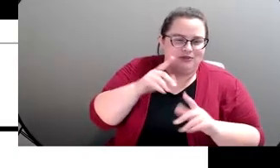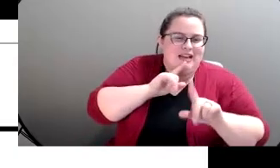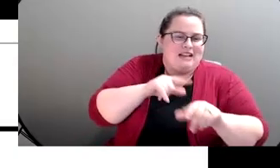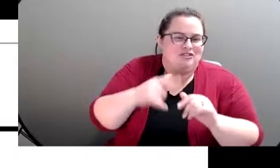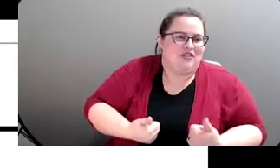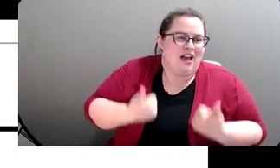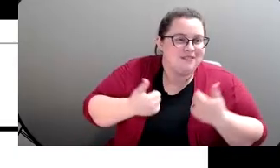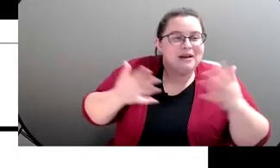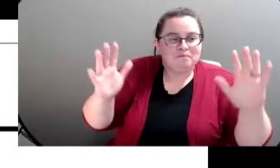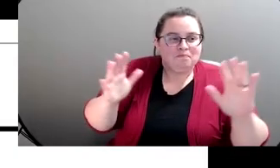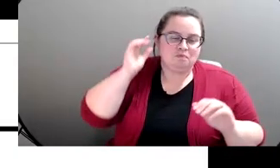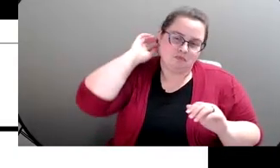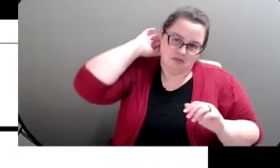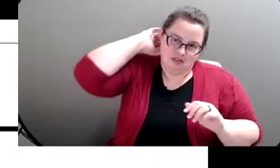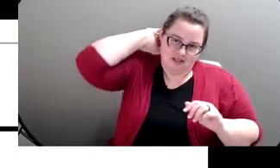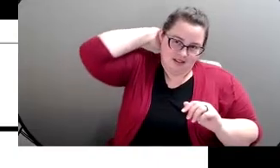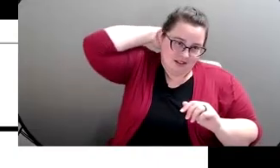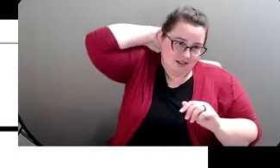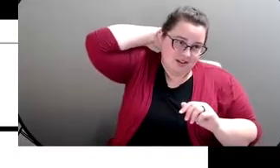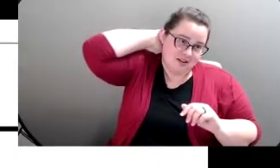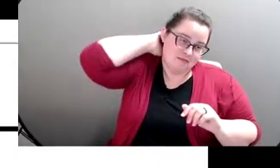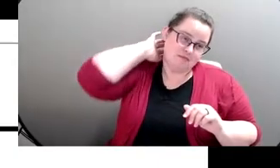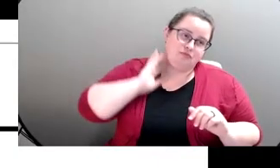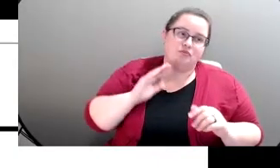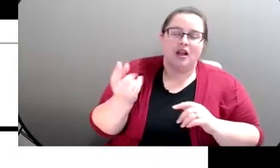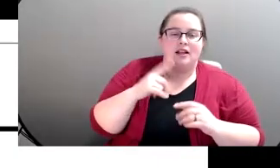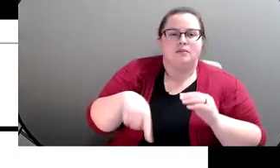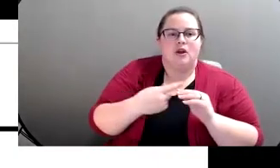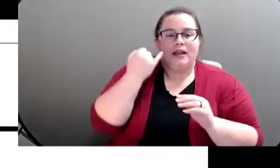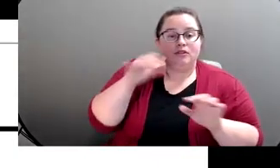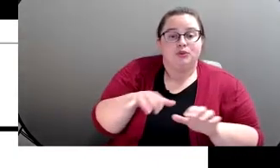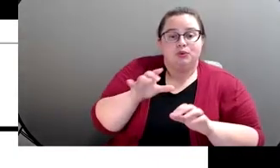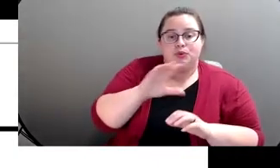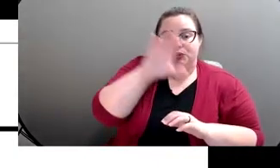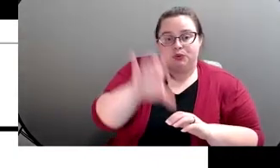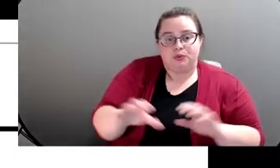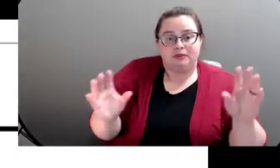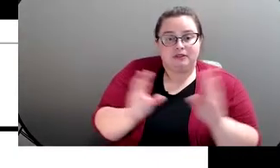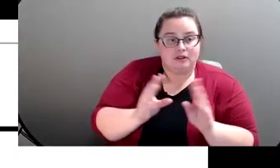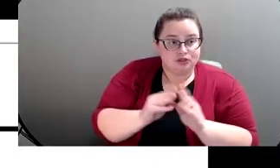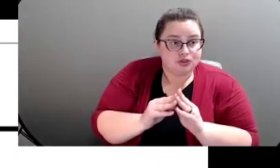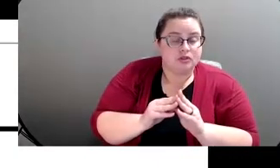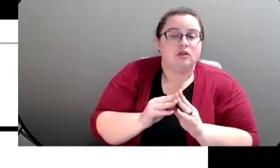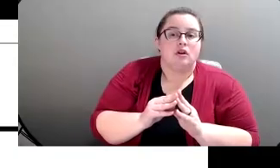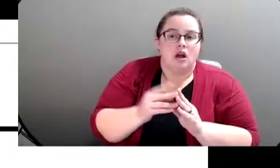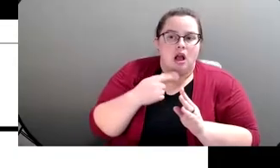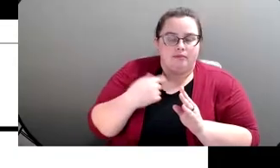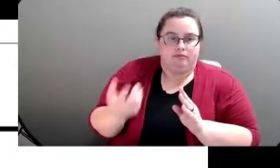So the question is about, if you do a Zoom session, so I'm going to assume that you mean like,